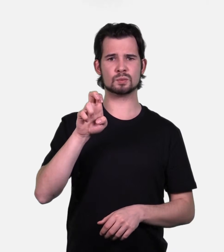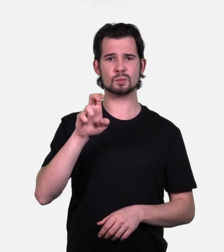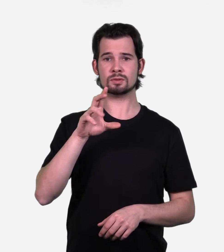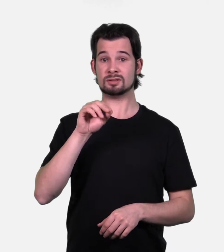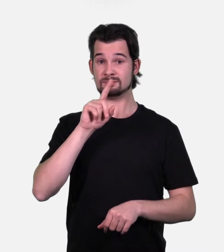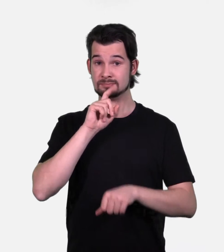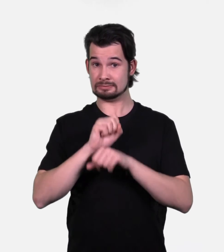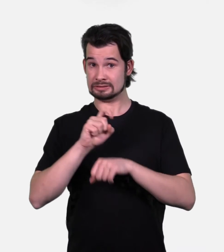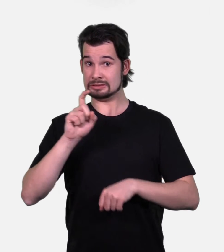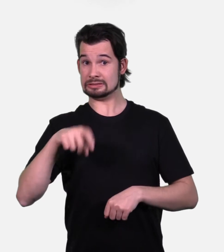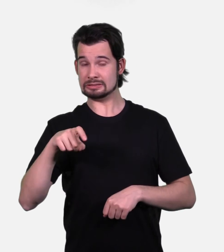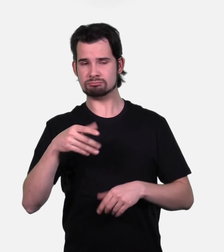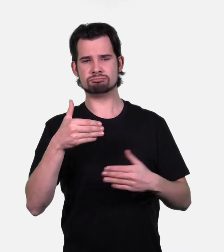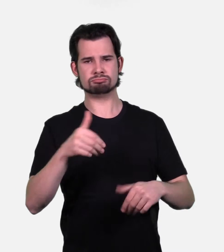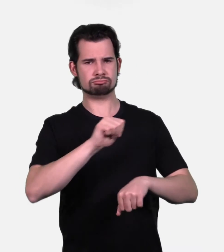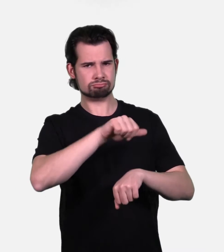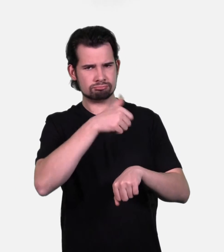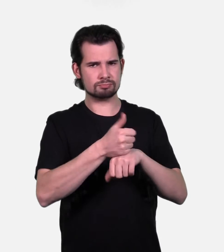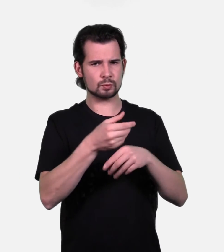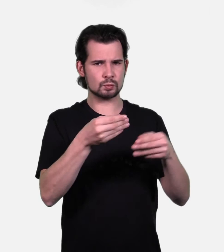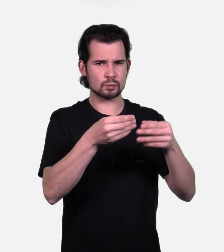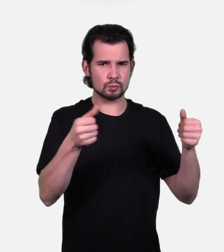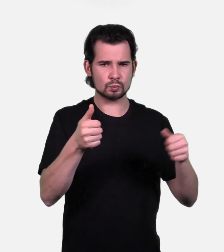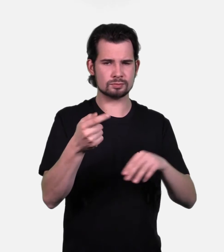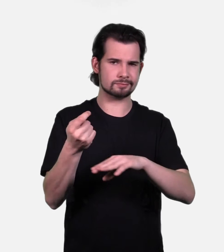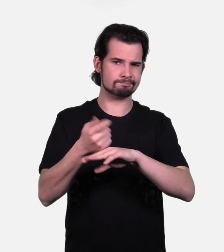and if corrective measures are needed to eliminate it.